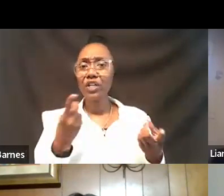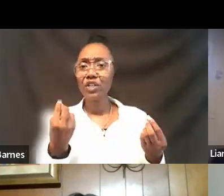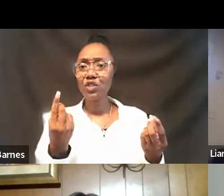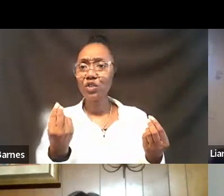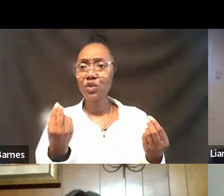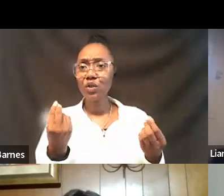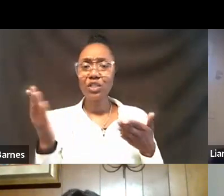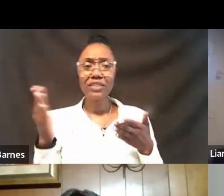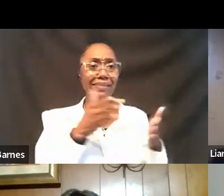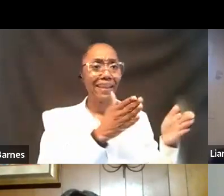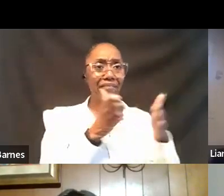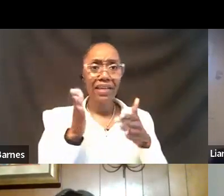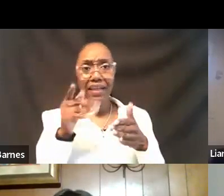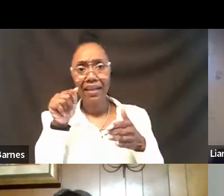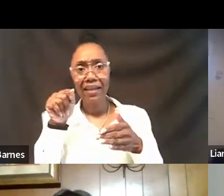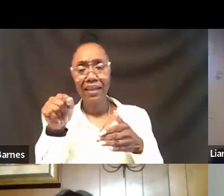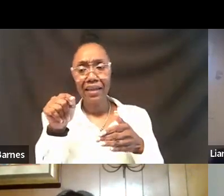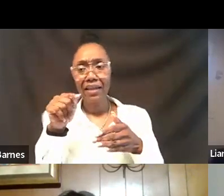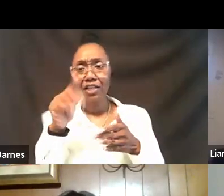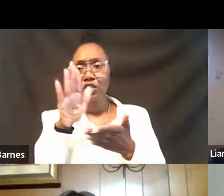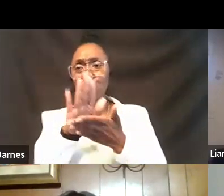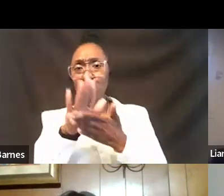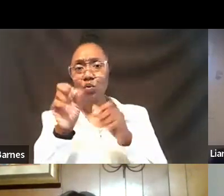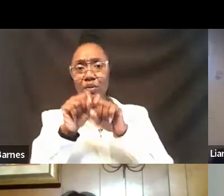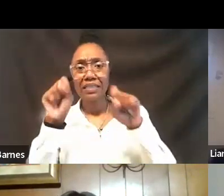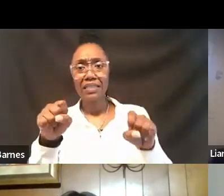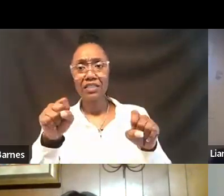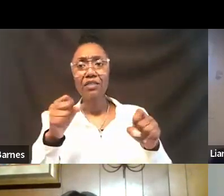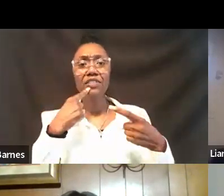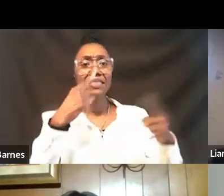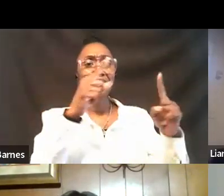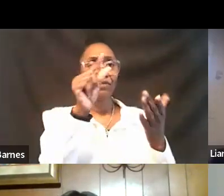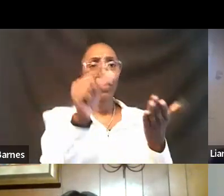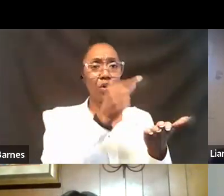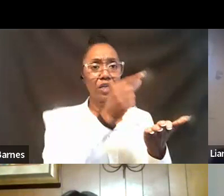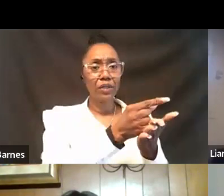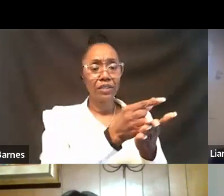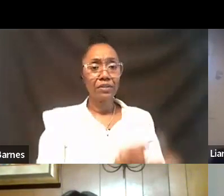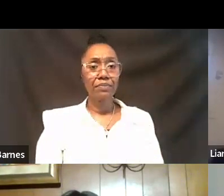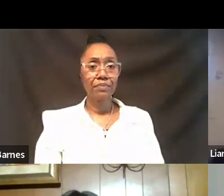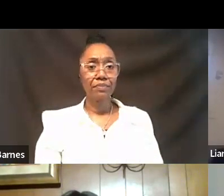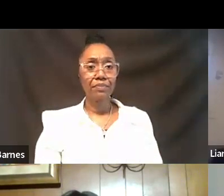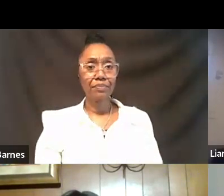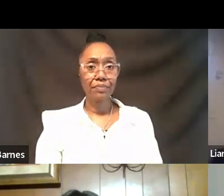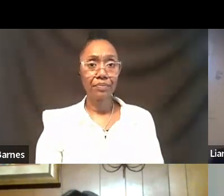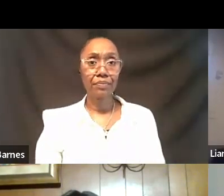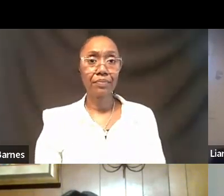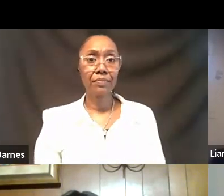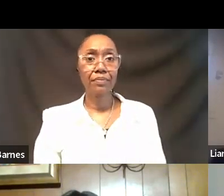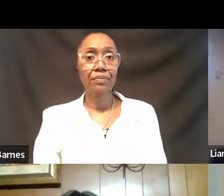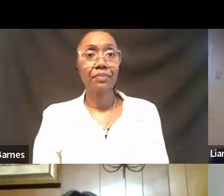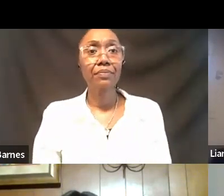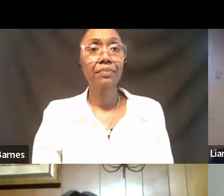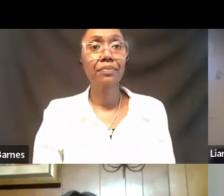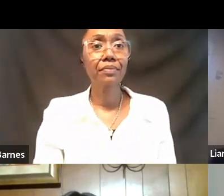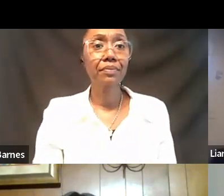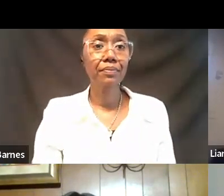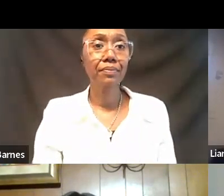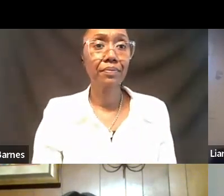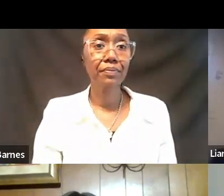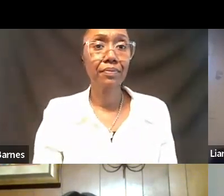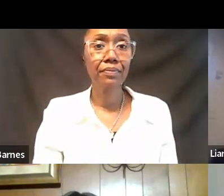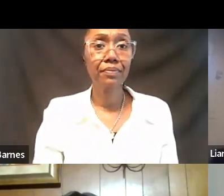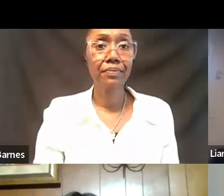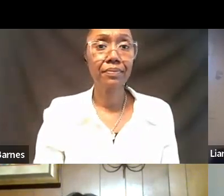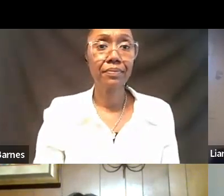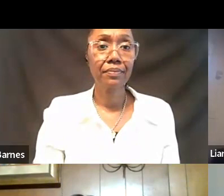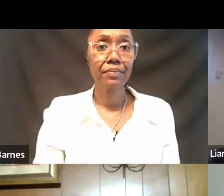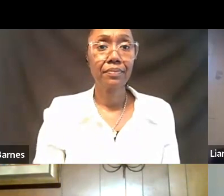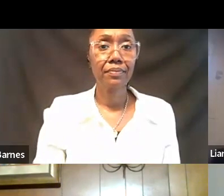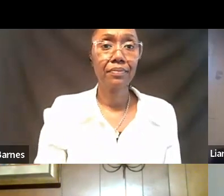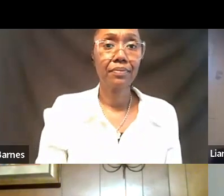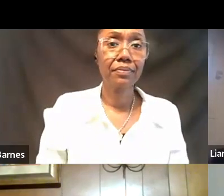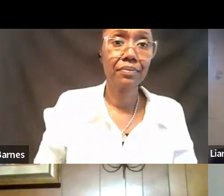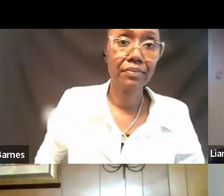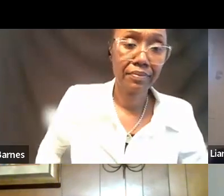To graduate from school.